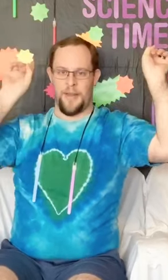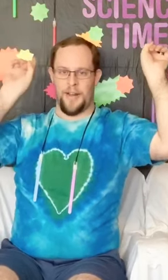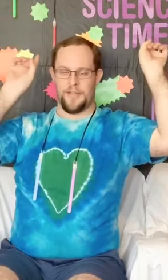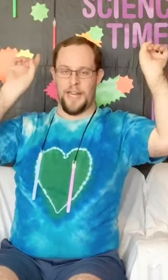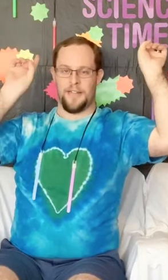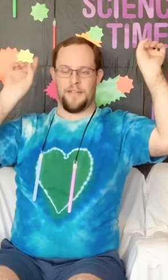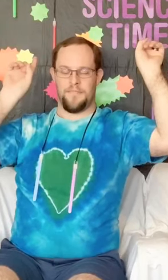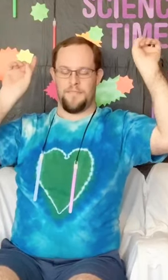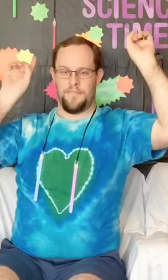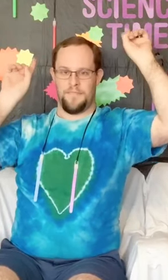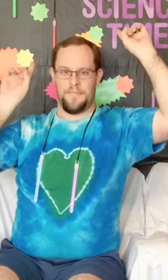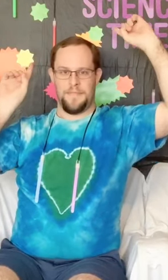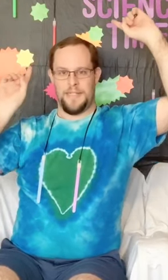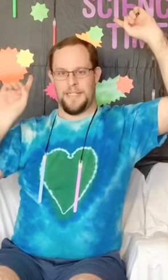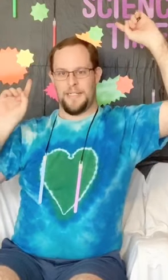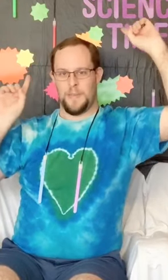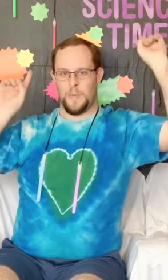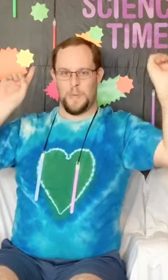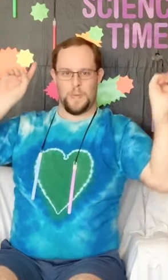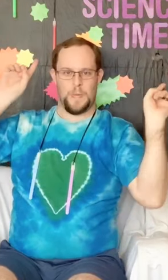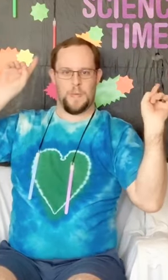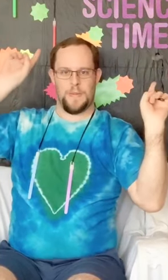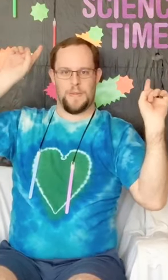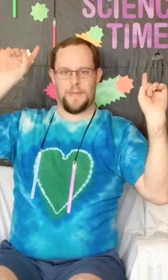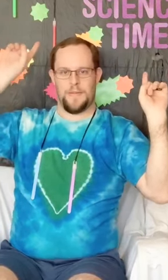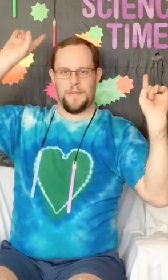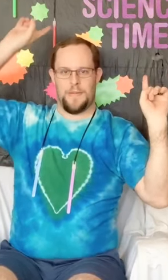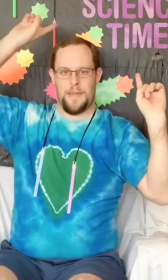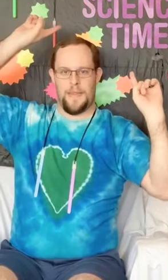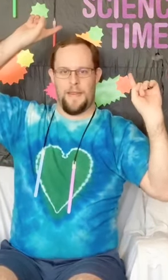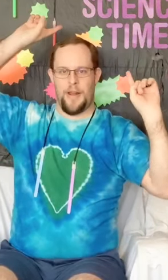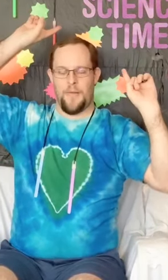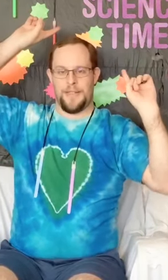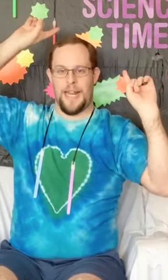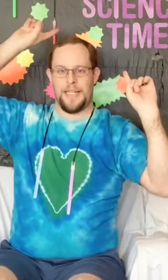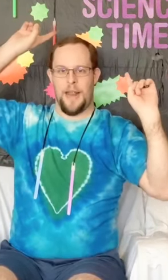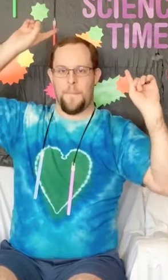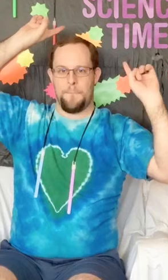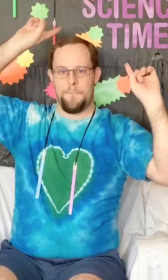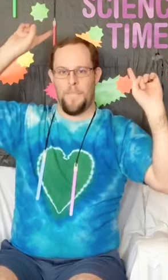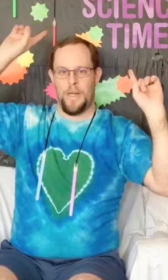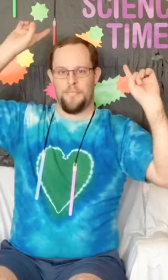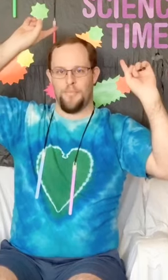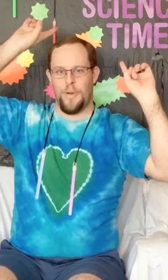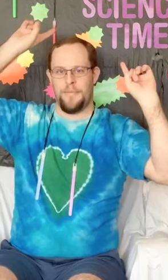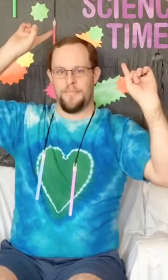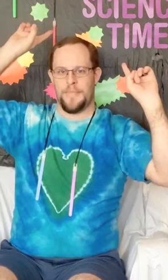Baba, this is the link! AARON: There we go. Science Time.